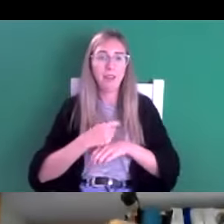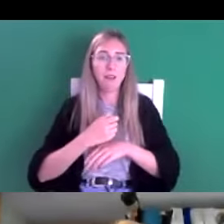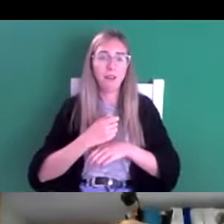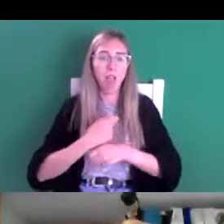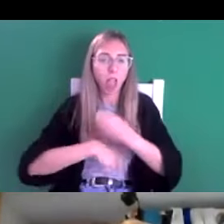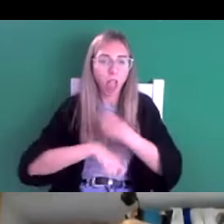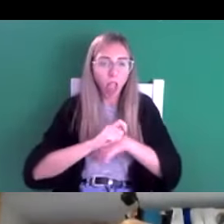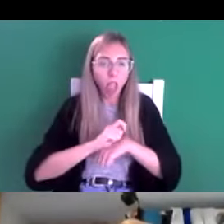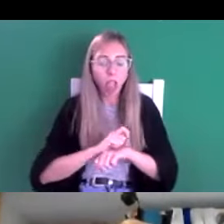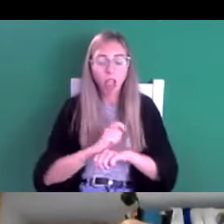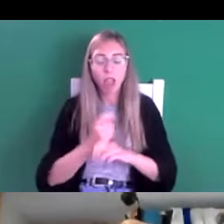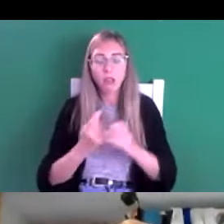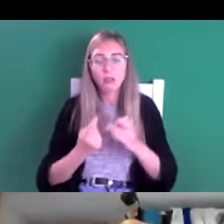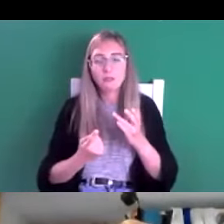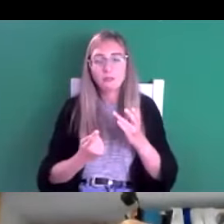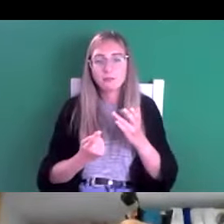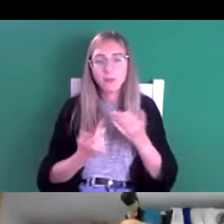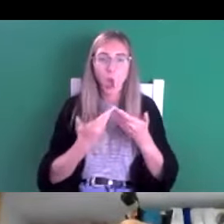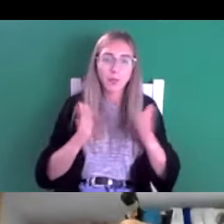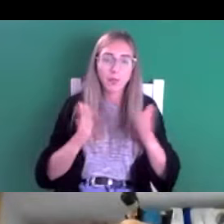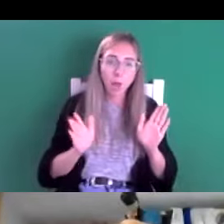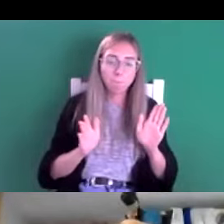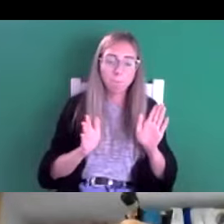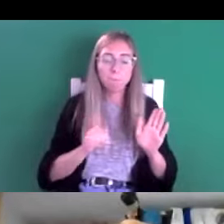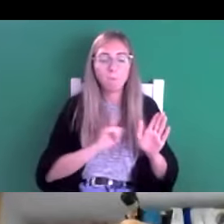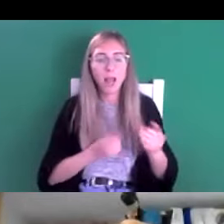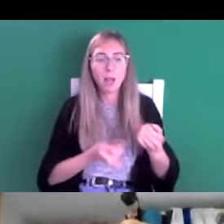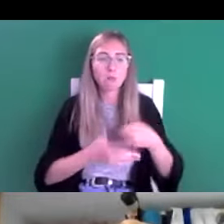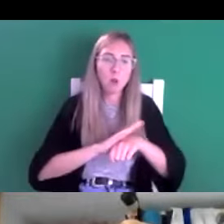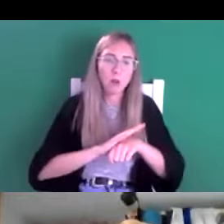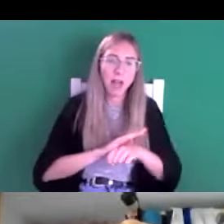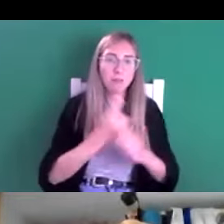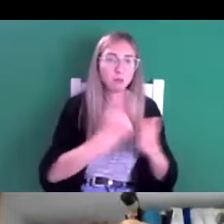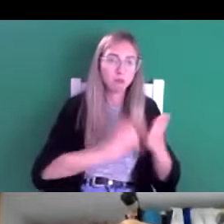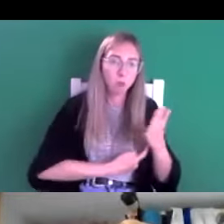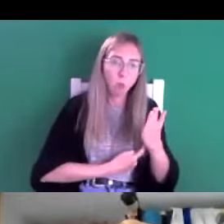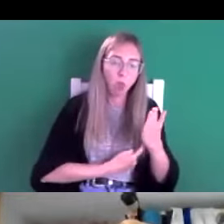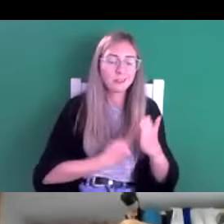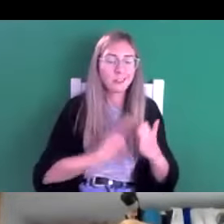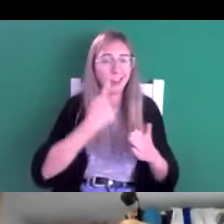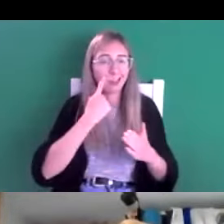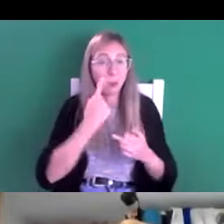with opening up those galleries after covid and so i feel we if you have questions specifically